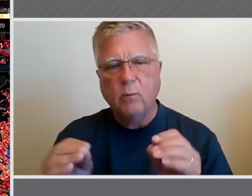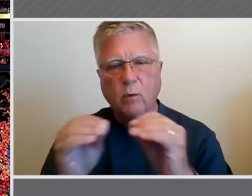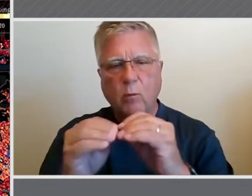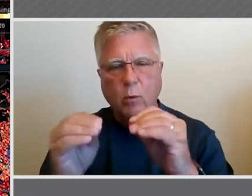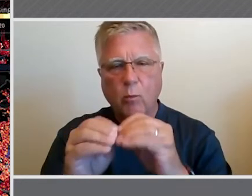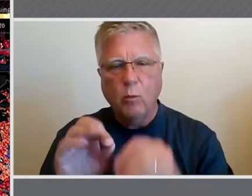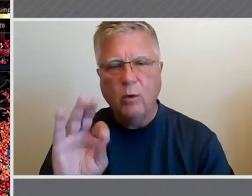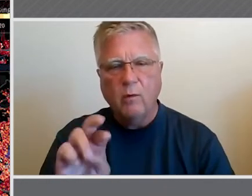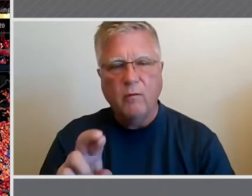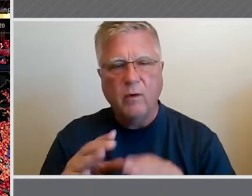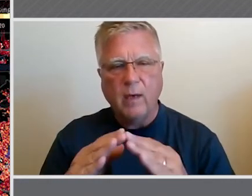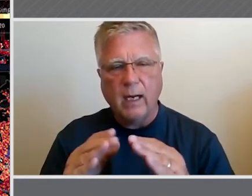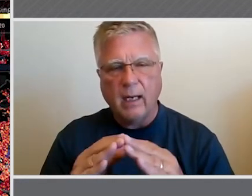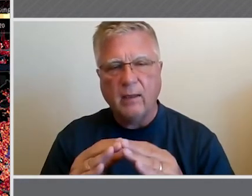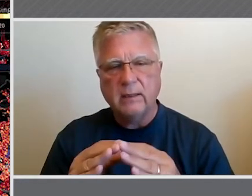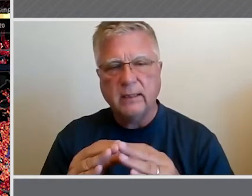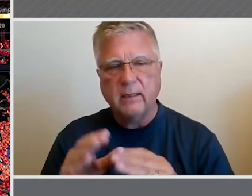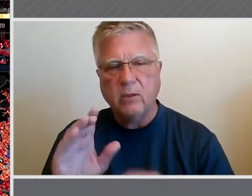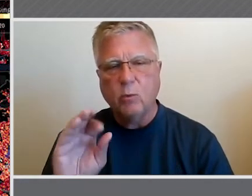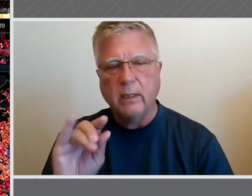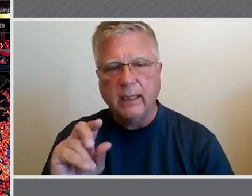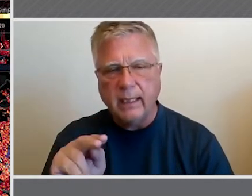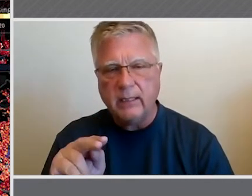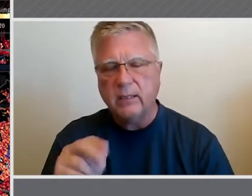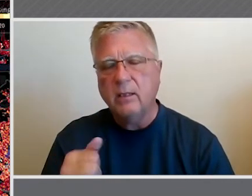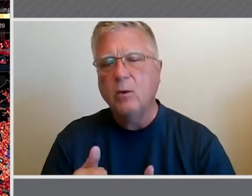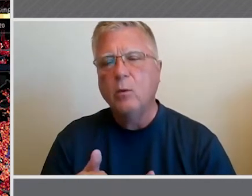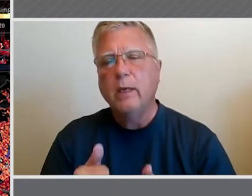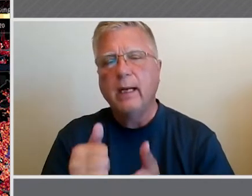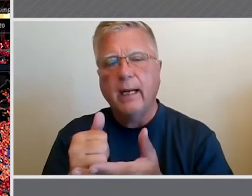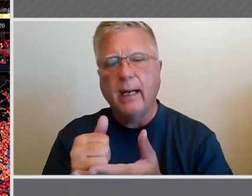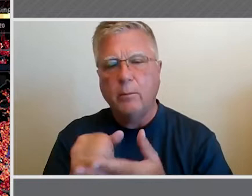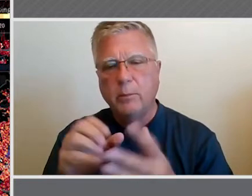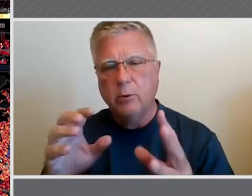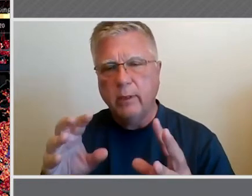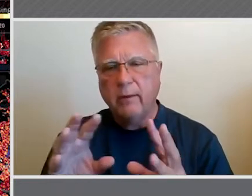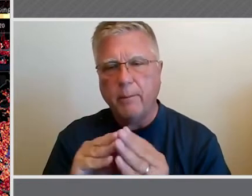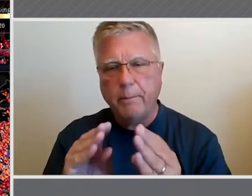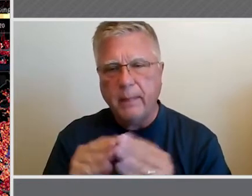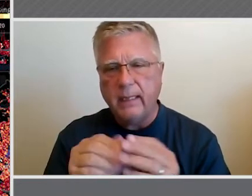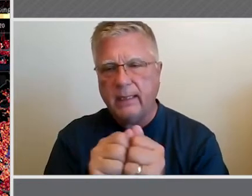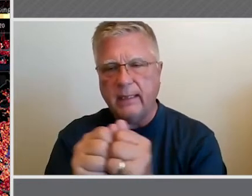the Commission, helped to leave together a group of people who came up with